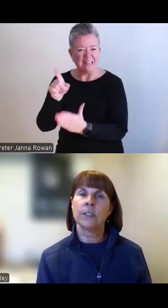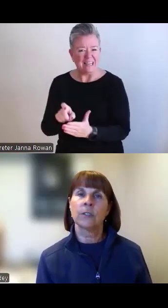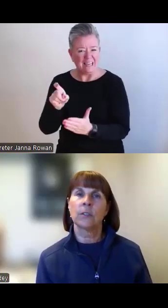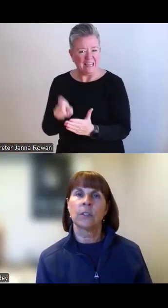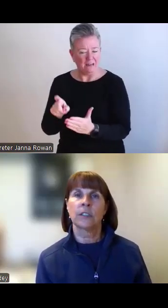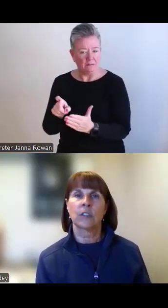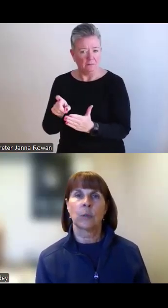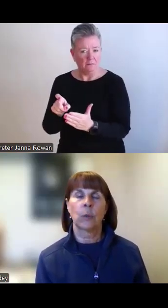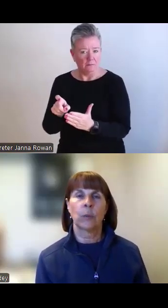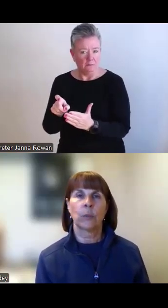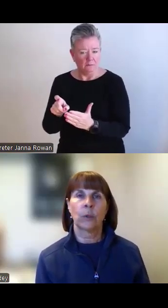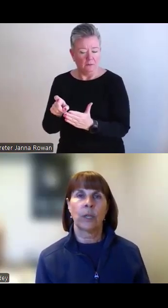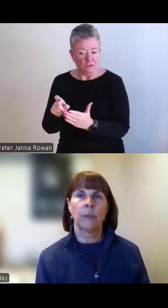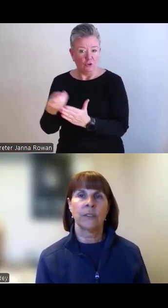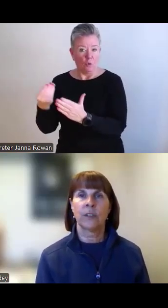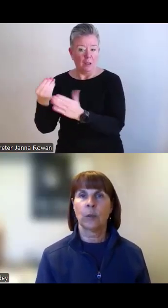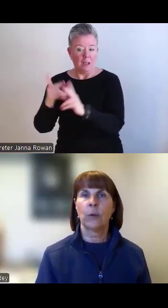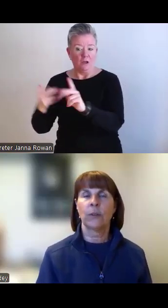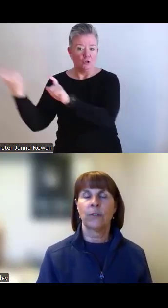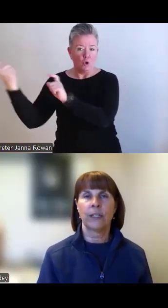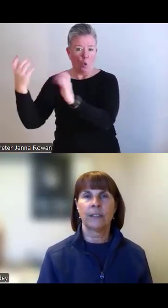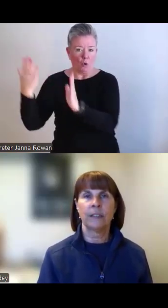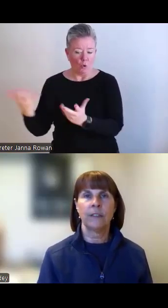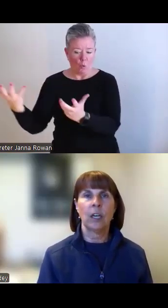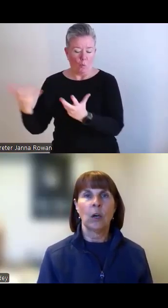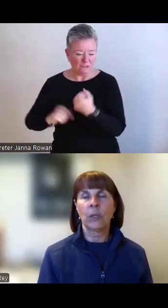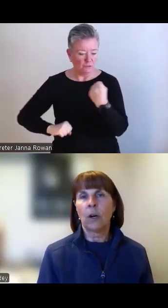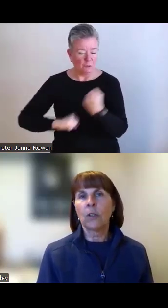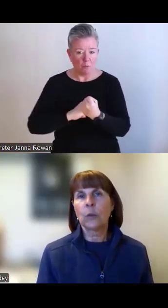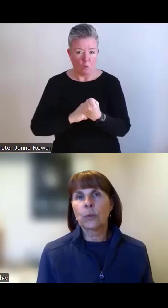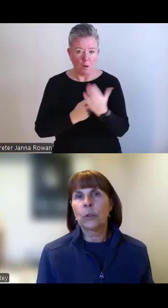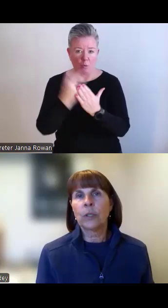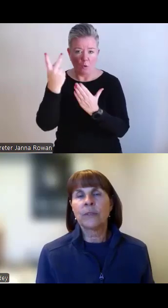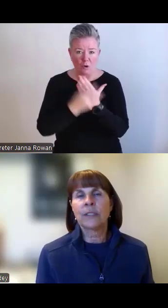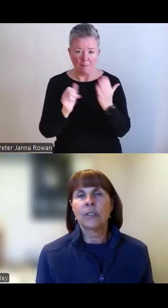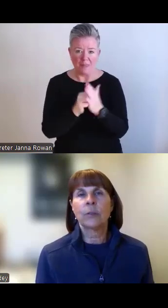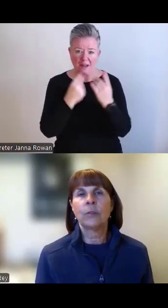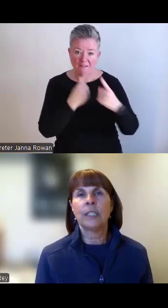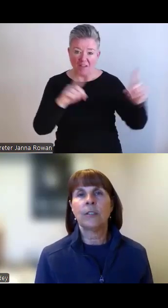funders are looking to support programs that are both effective but also programs that do